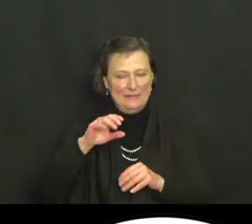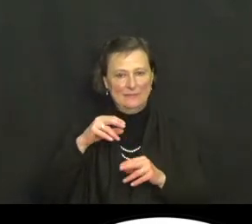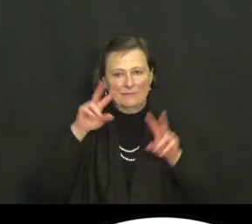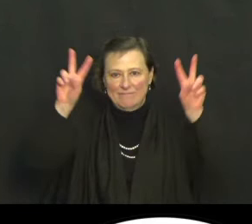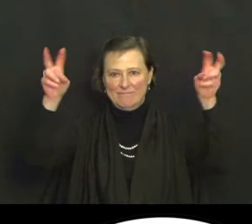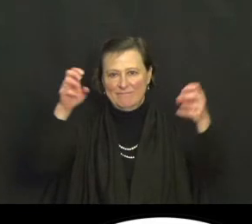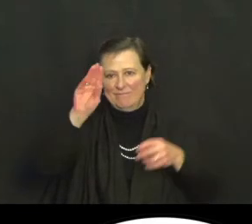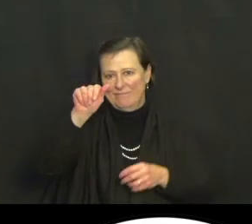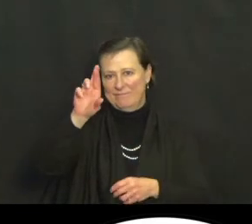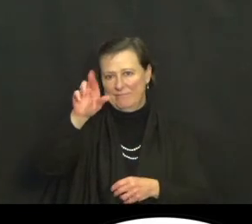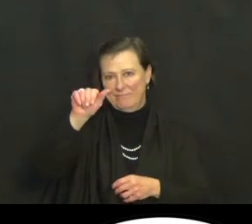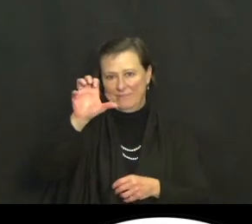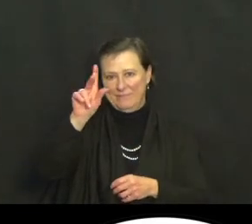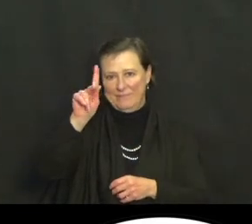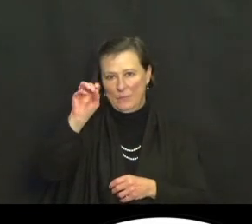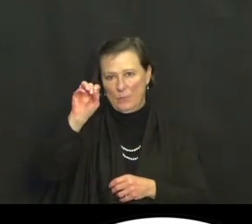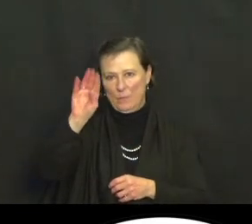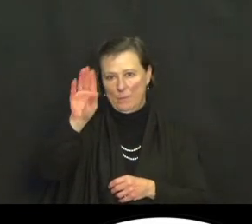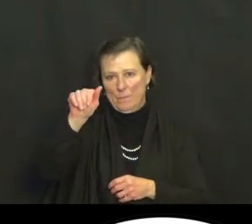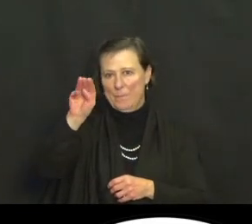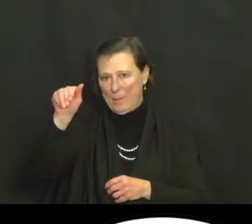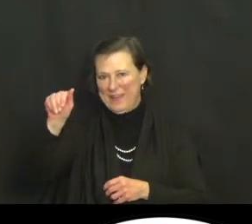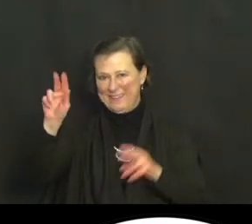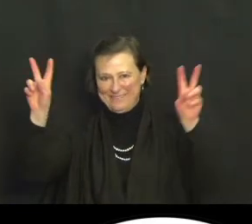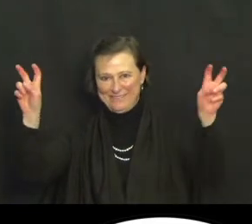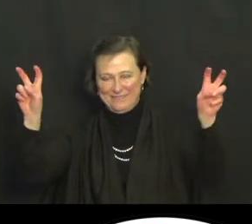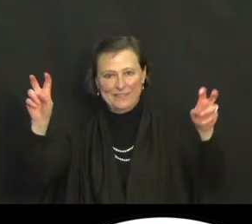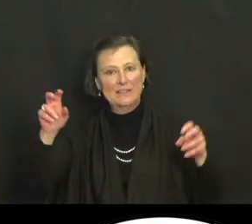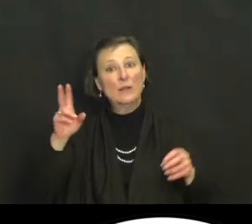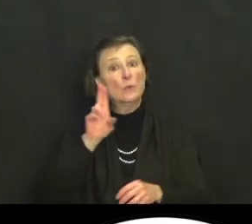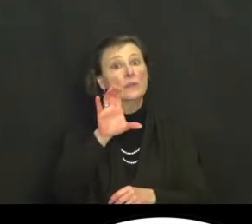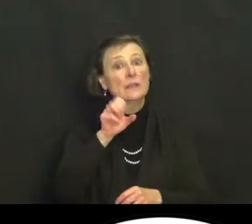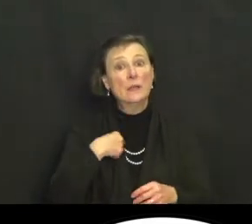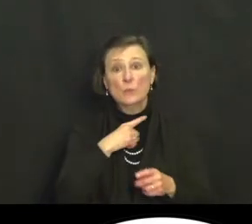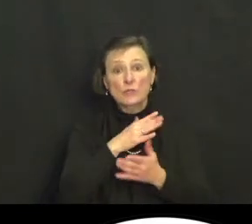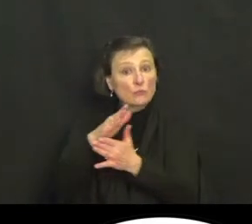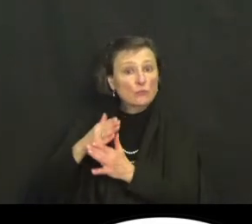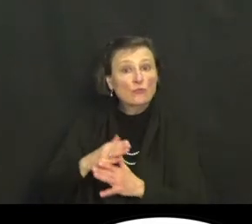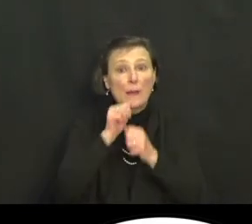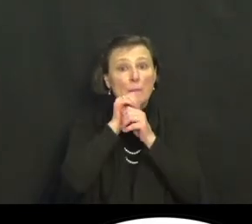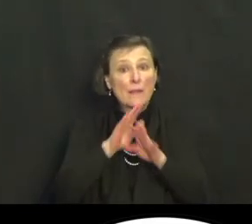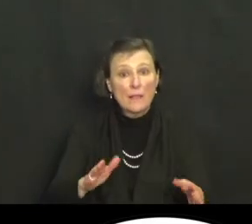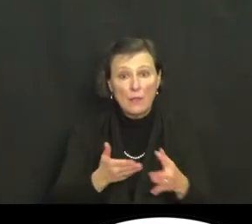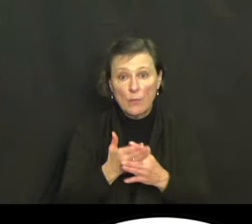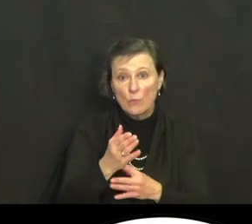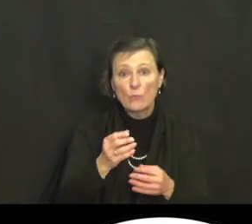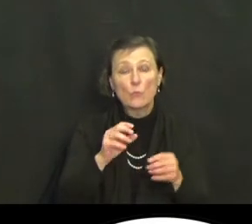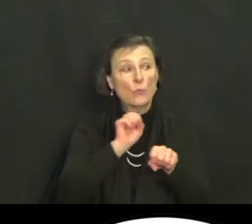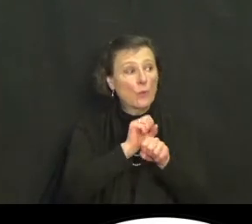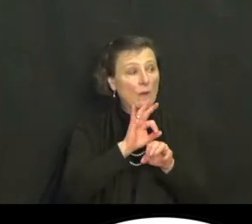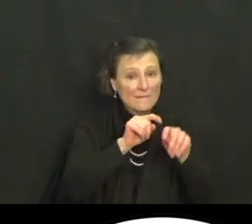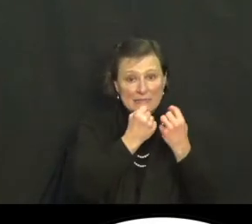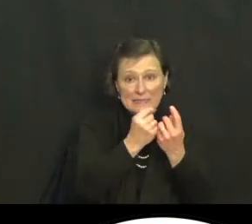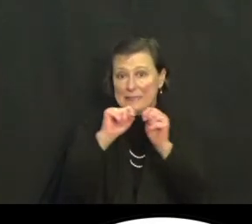At UUCS, we share our blessings through the works of our many teams, groups, and ministries